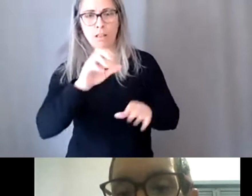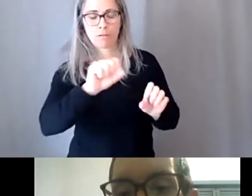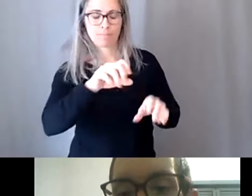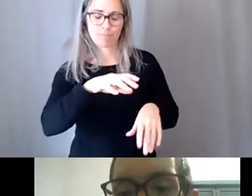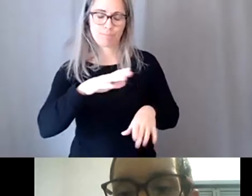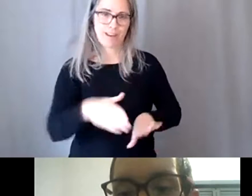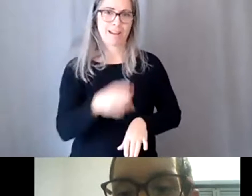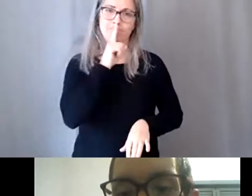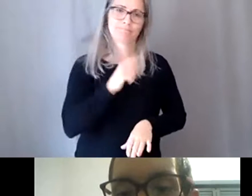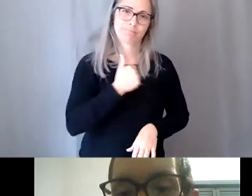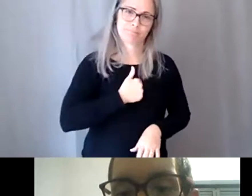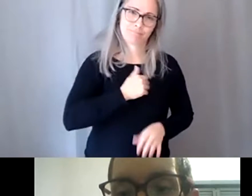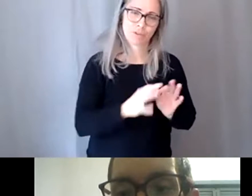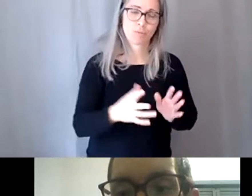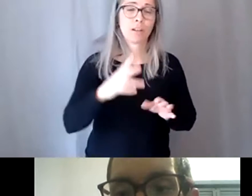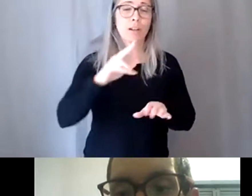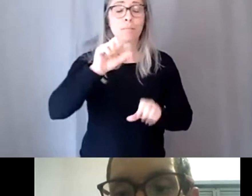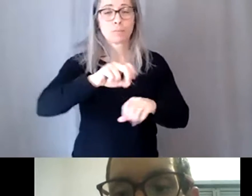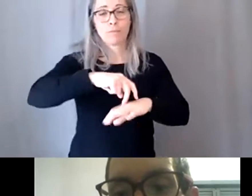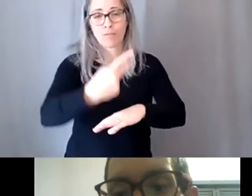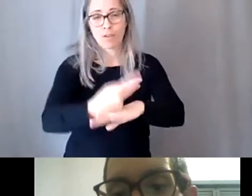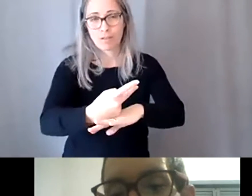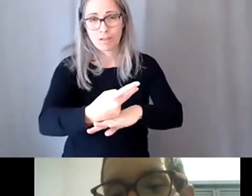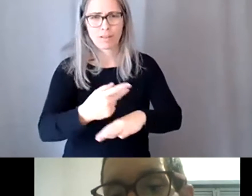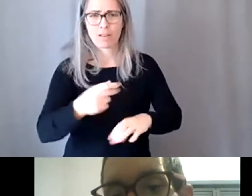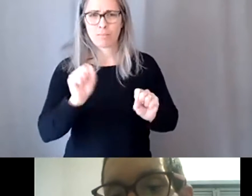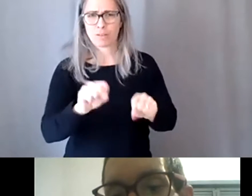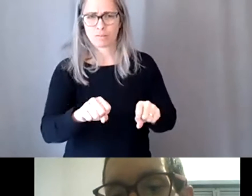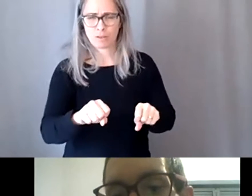sort of like a cultural like language conveys something about our cultural